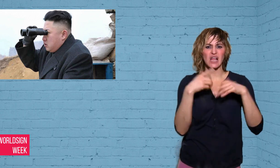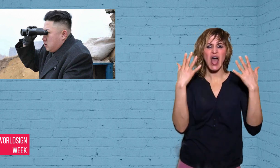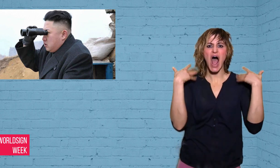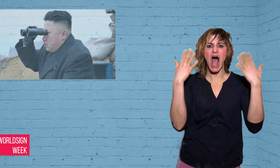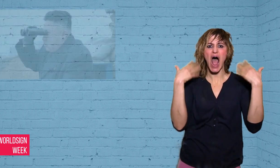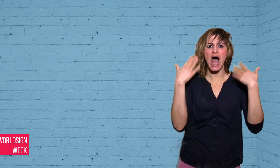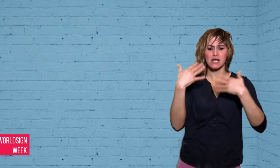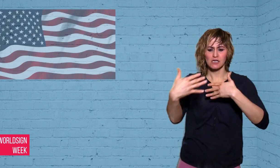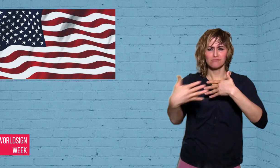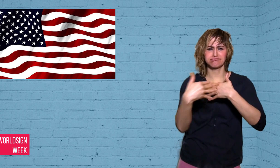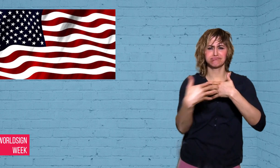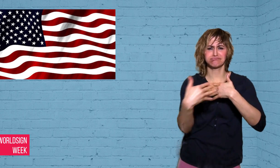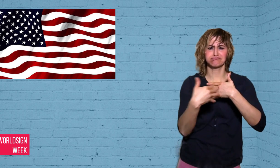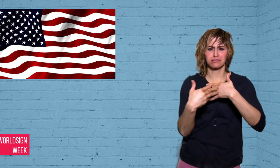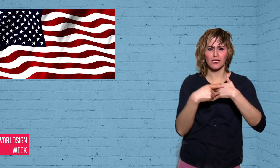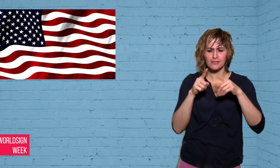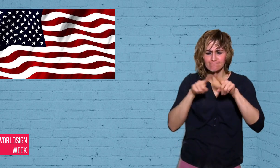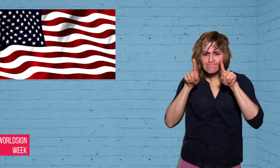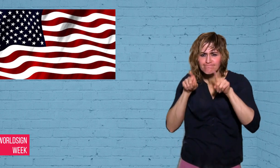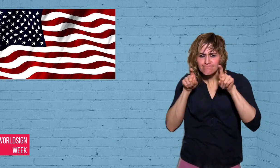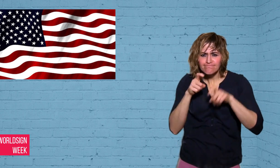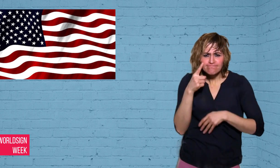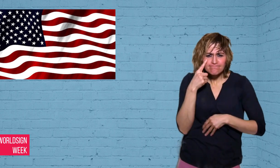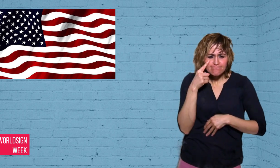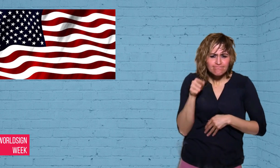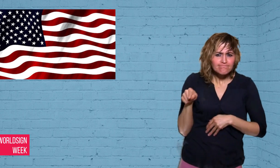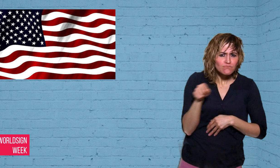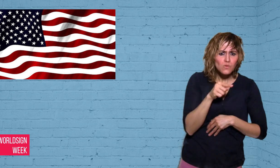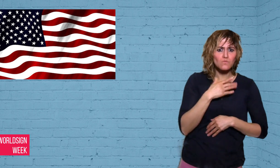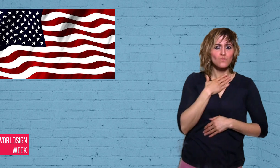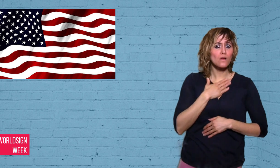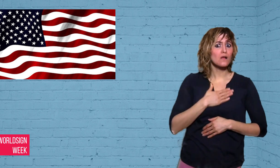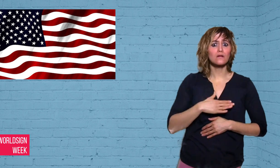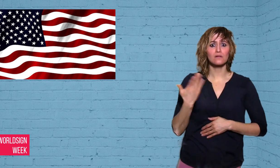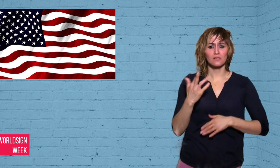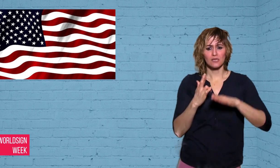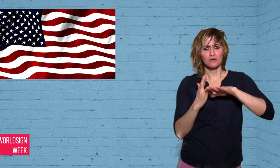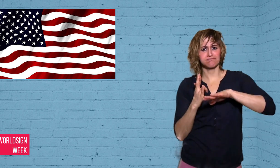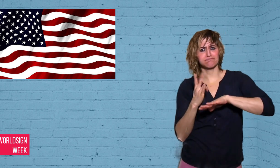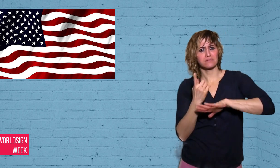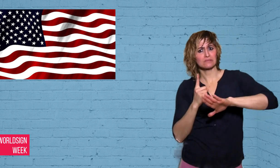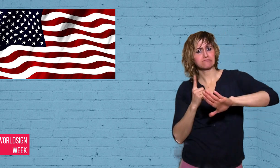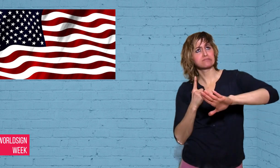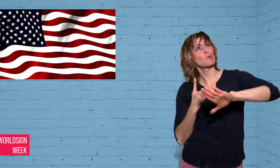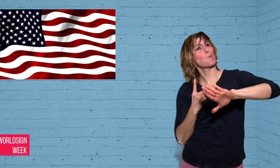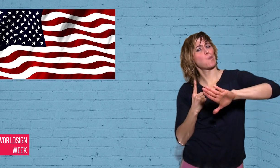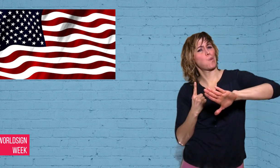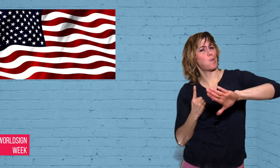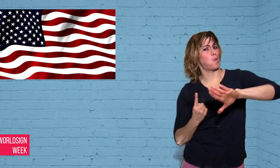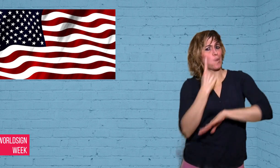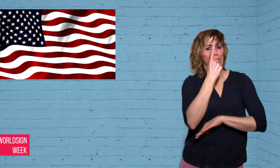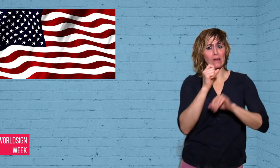However, it is likely to take some time to perfect them.